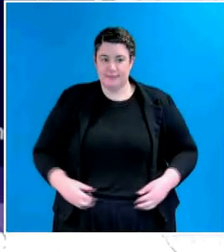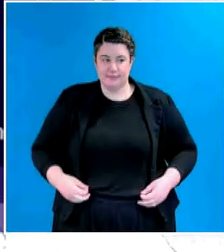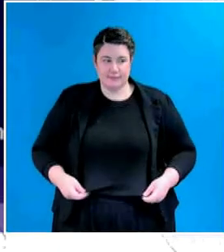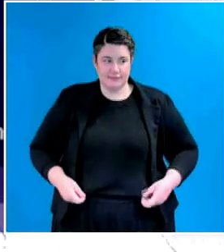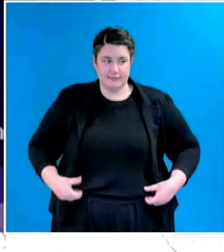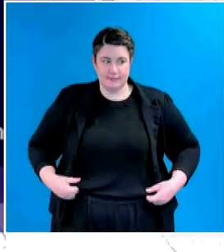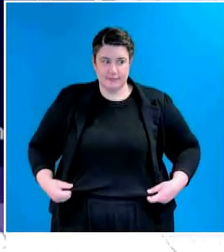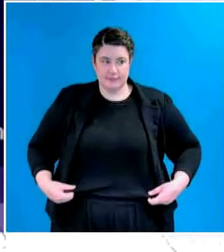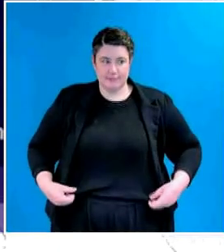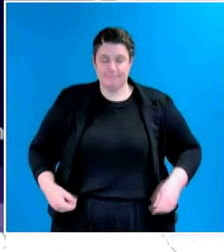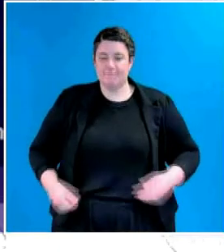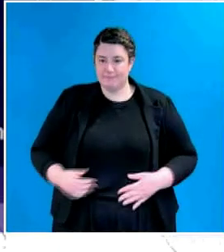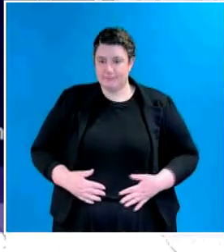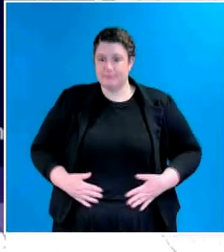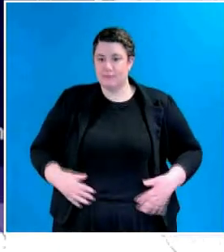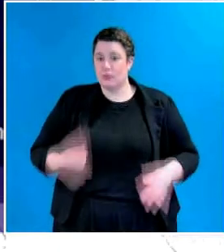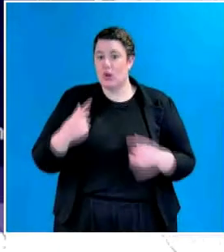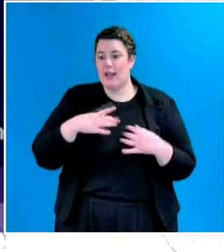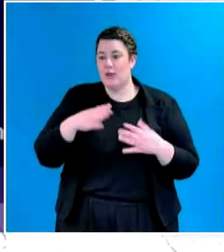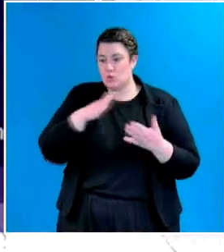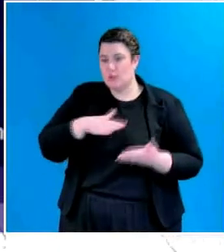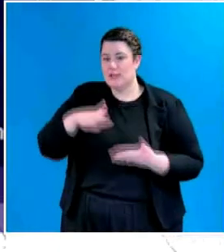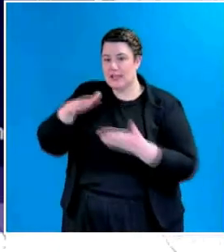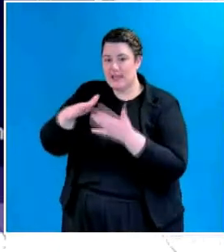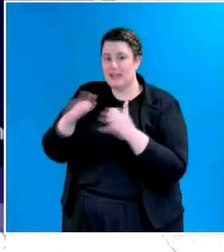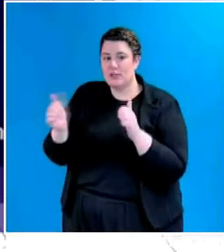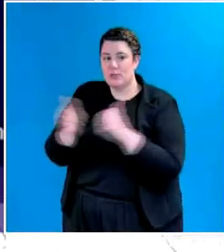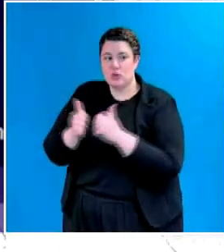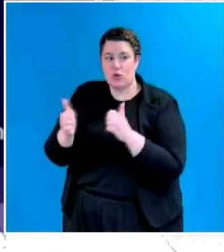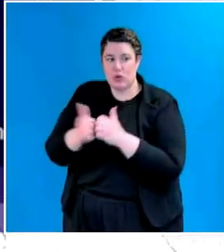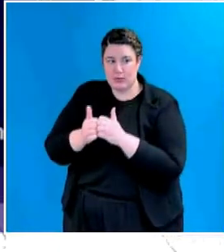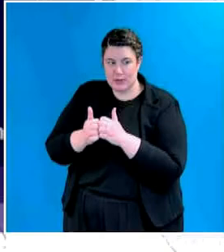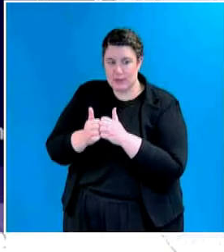Commissioners, I need to tender some documents in relation to this session.